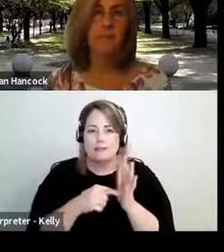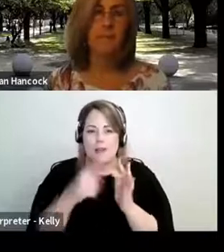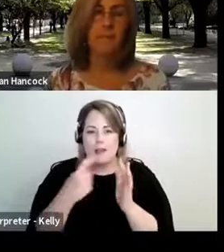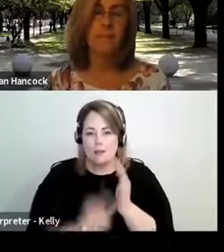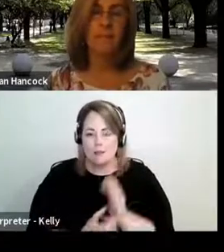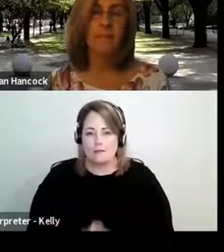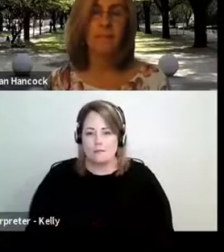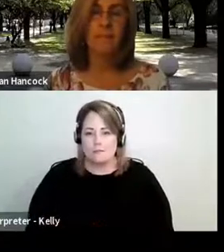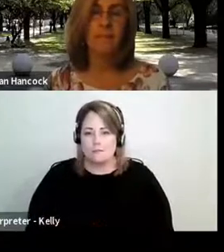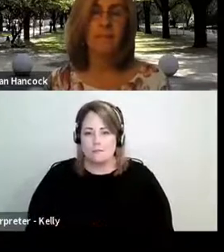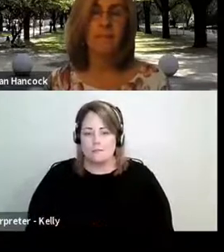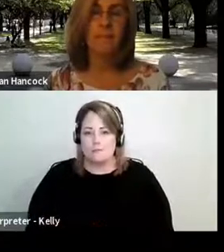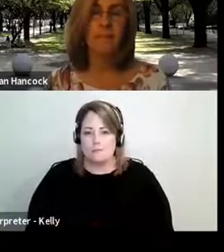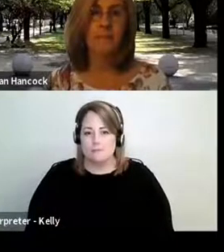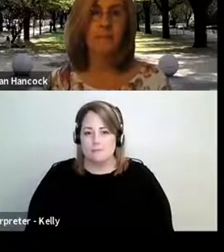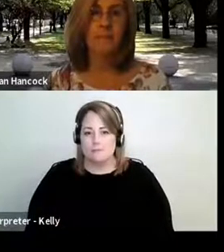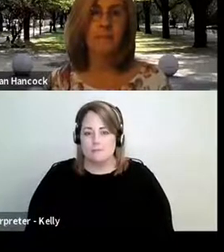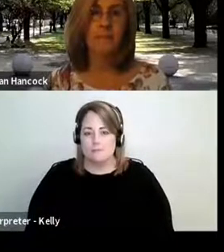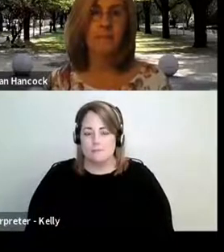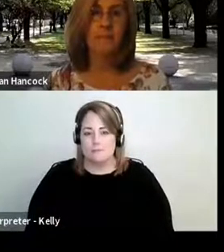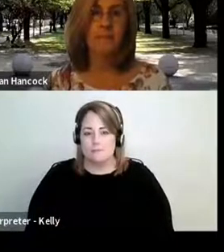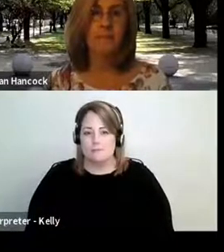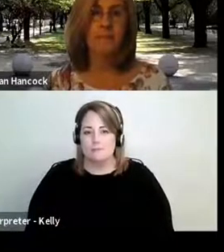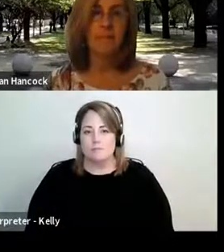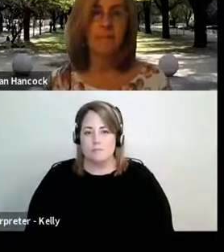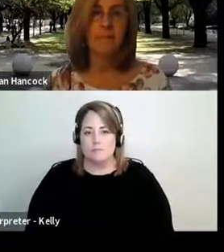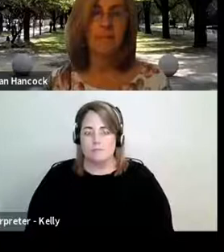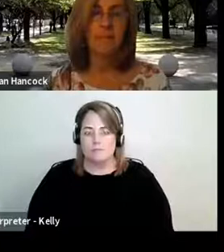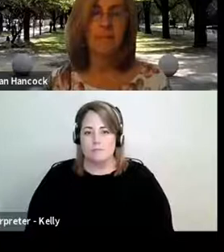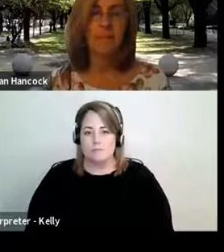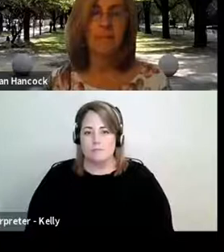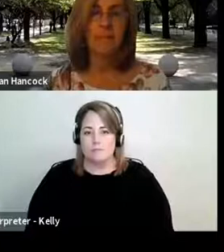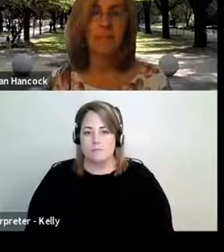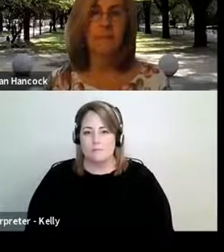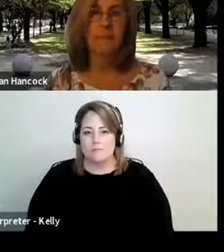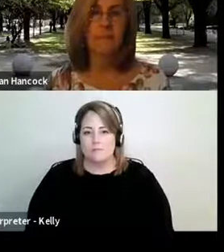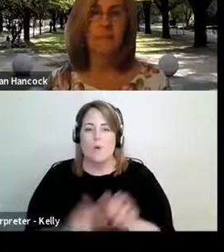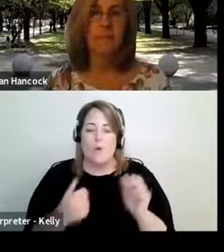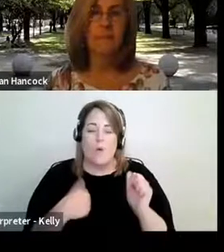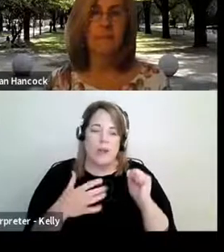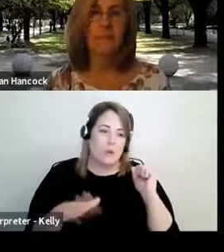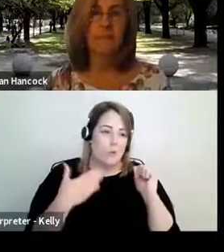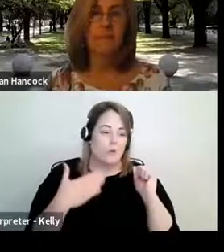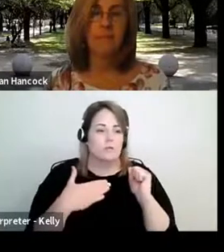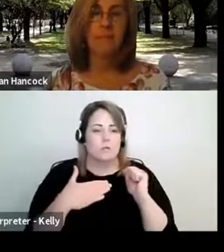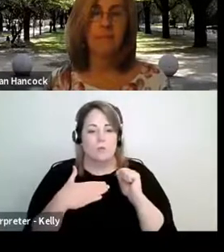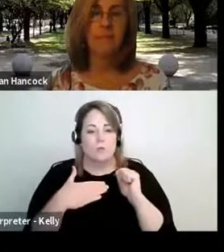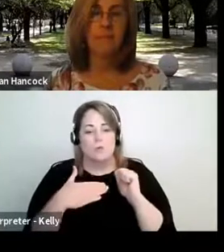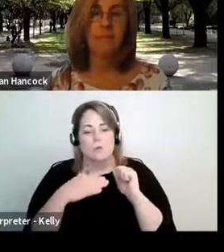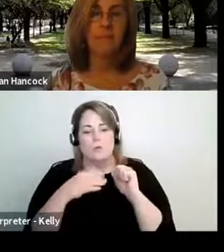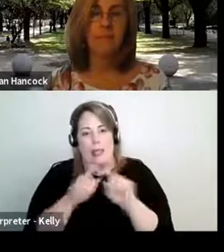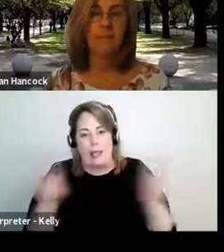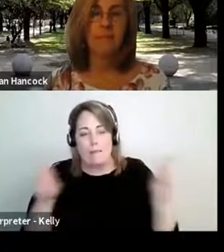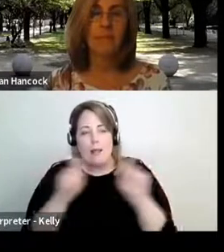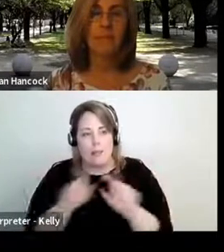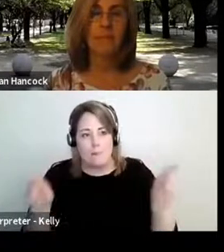keep on piling the emails into the mentee and the mentor’s inboxes, I generally pull all of